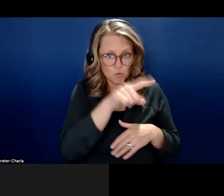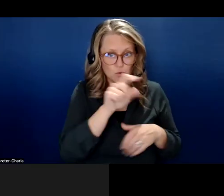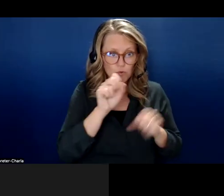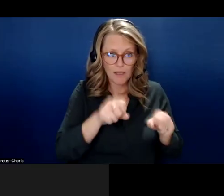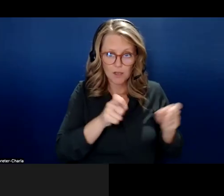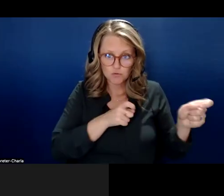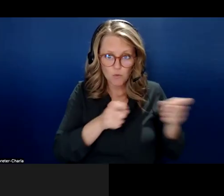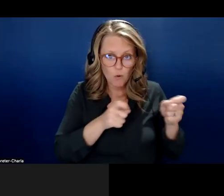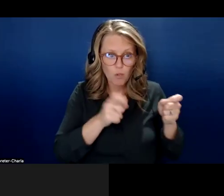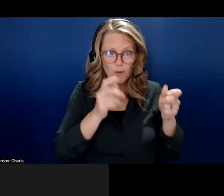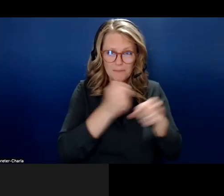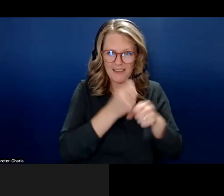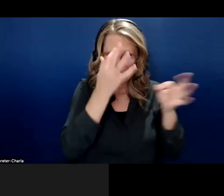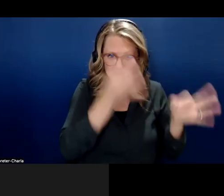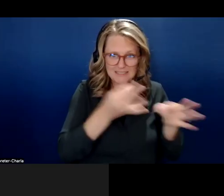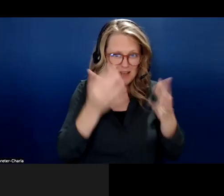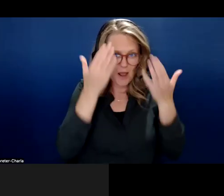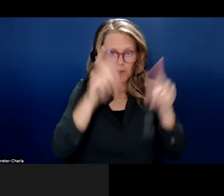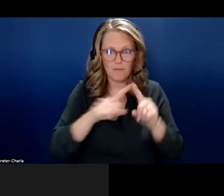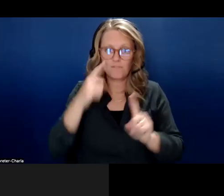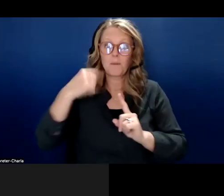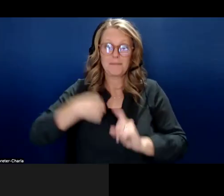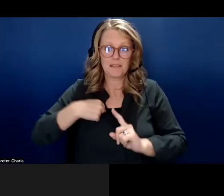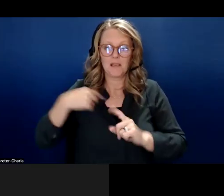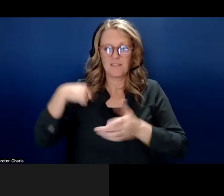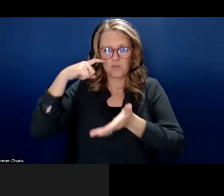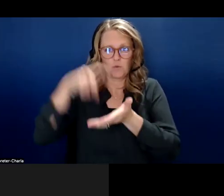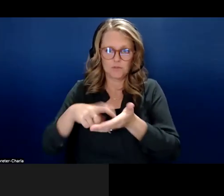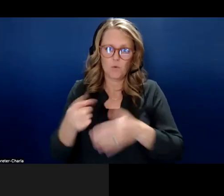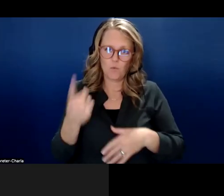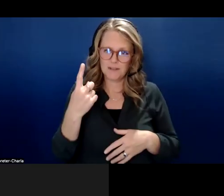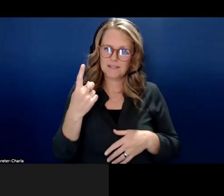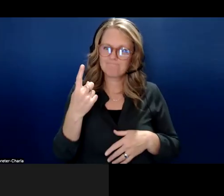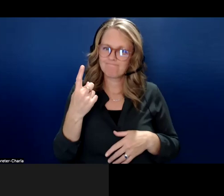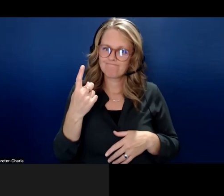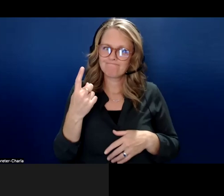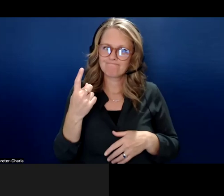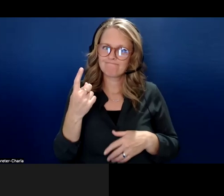for me at least, the main issue that relates to construction.